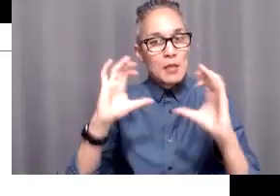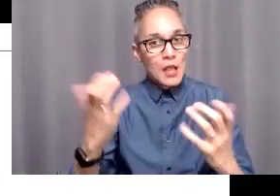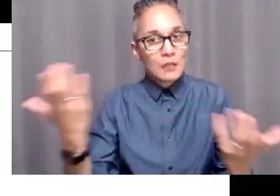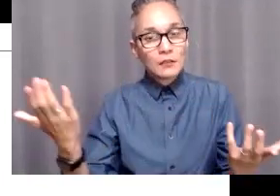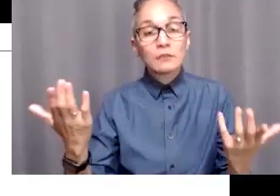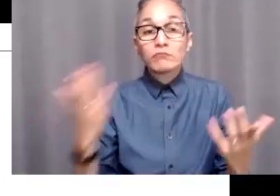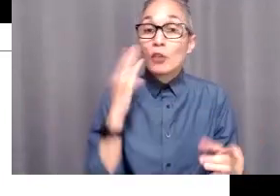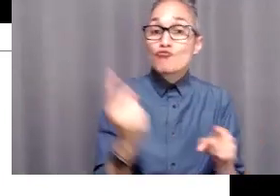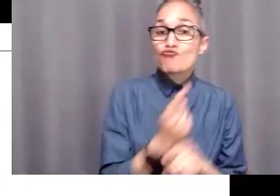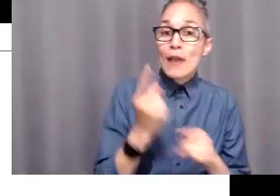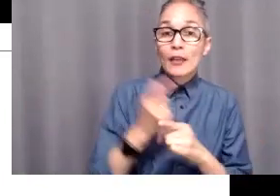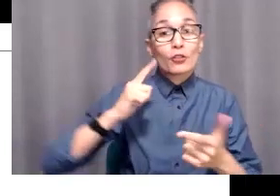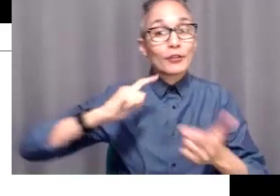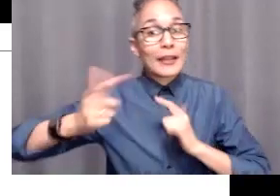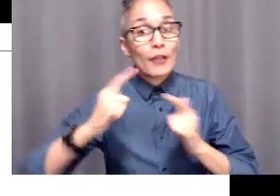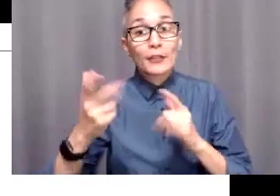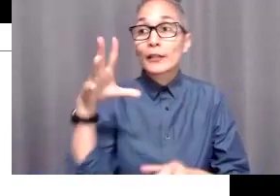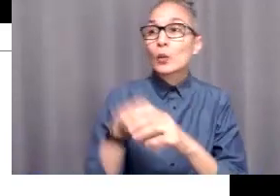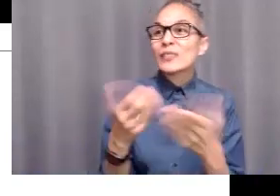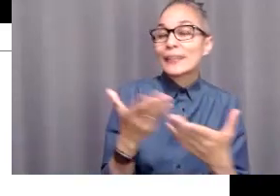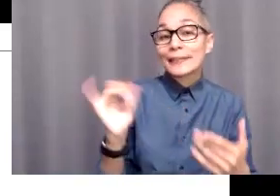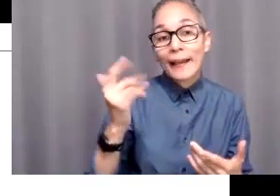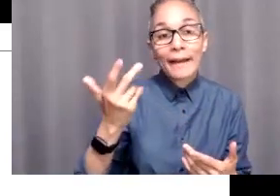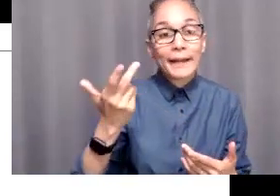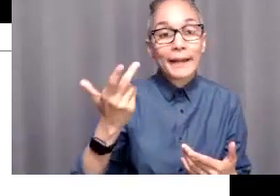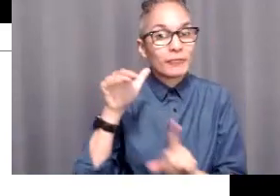Regular interaction also includes monitoring students academic